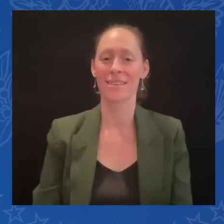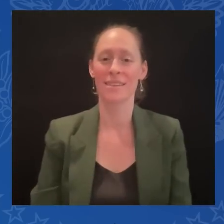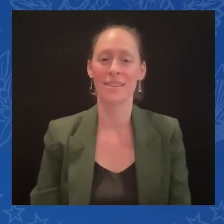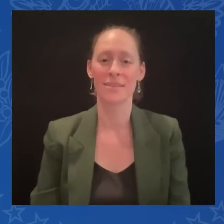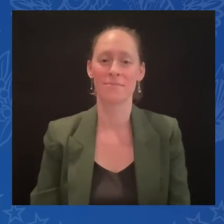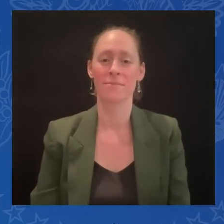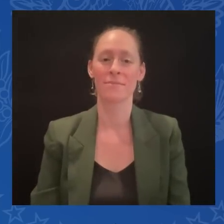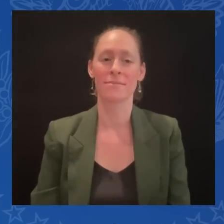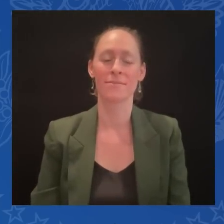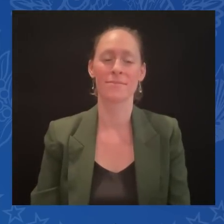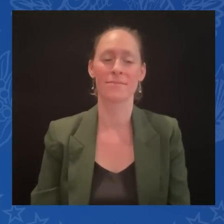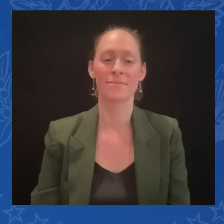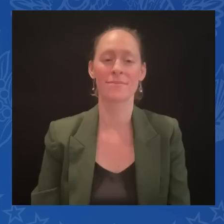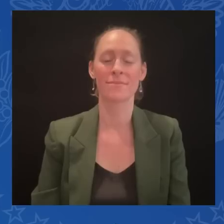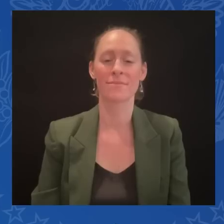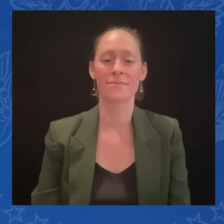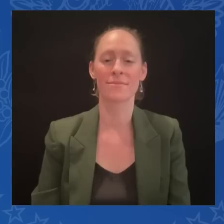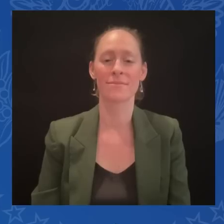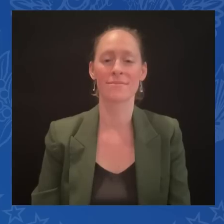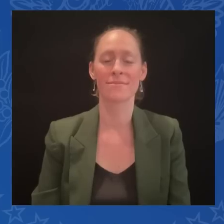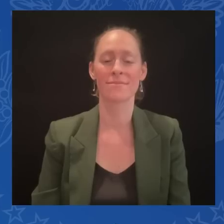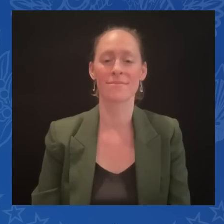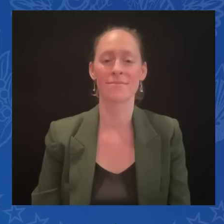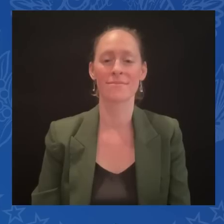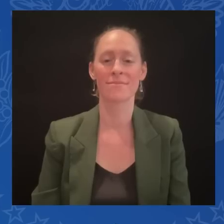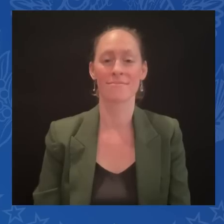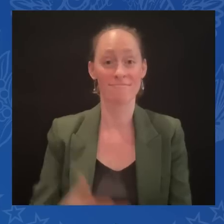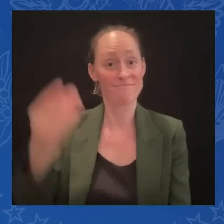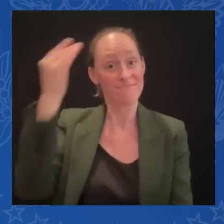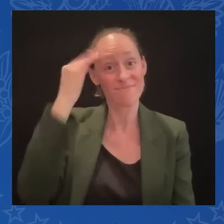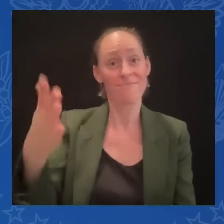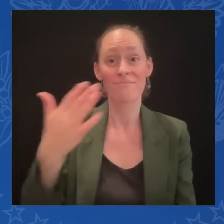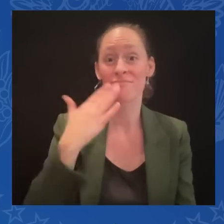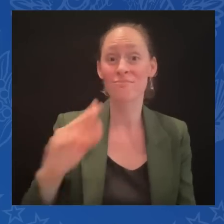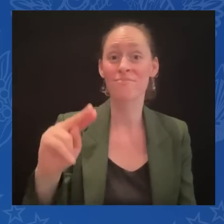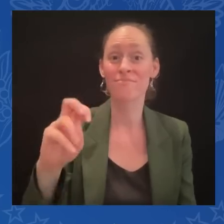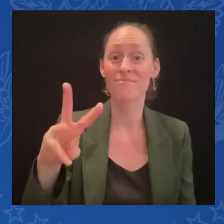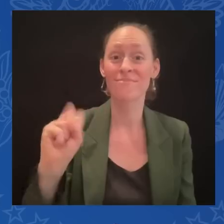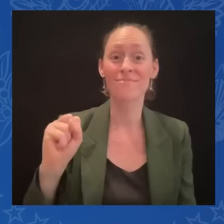And the good news is 90 percent of these jobs require intelligence but don't require a college degree.